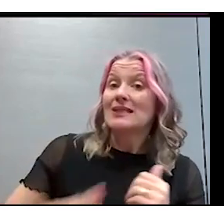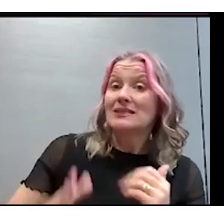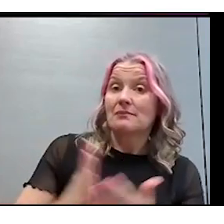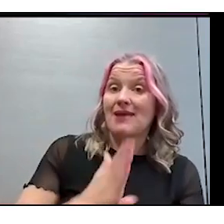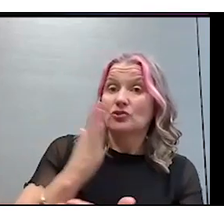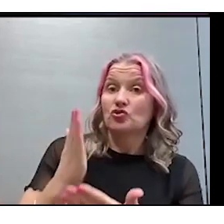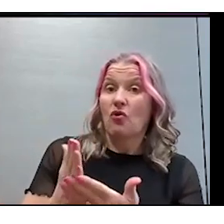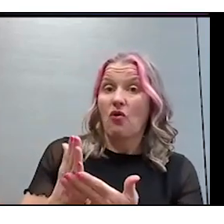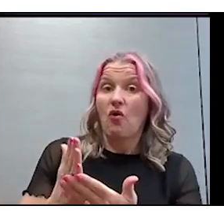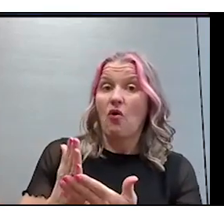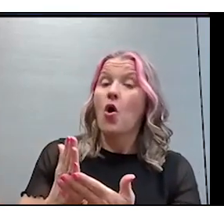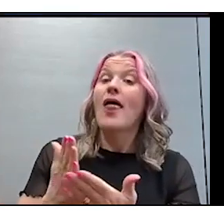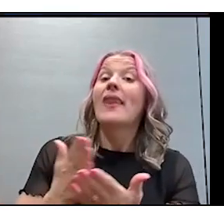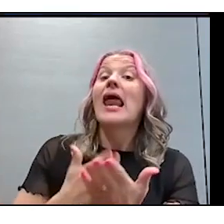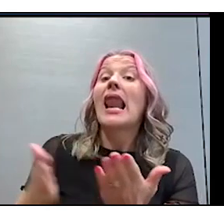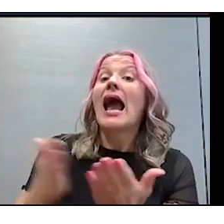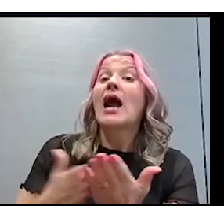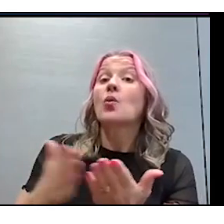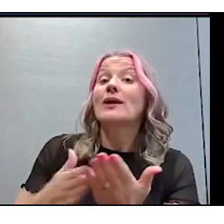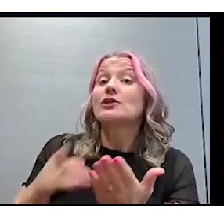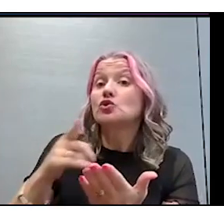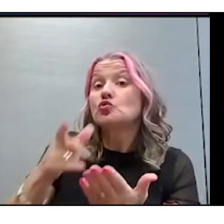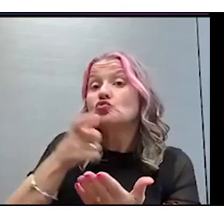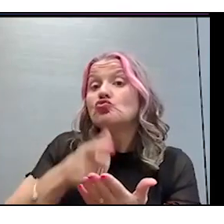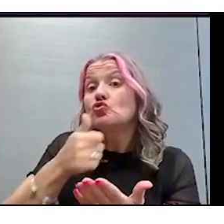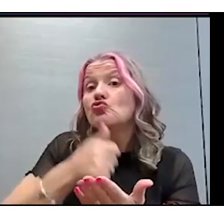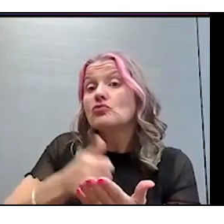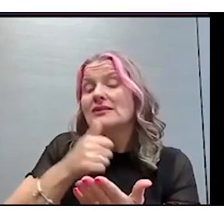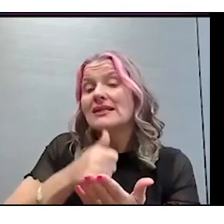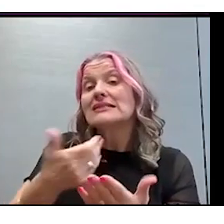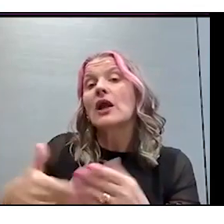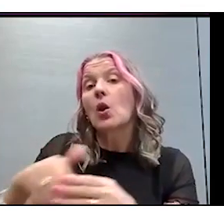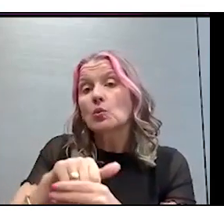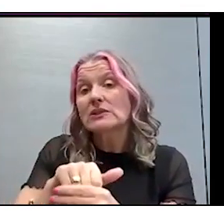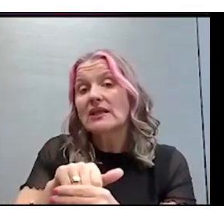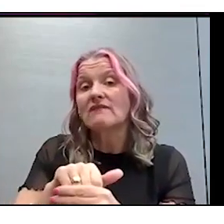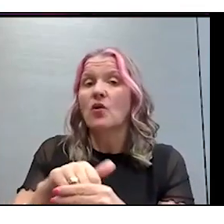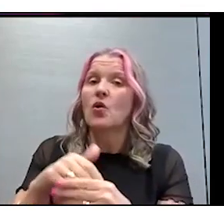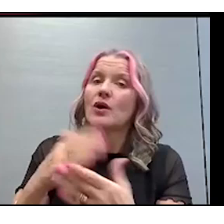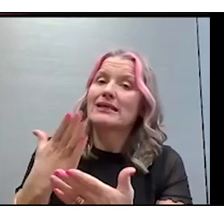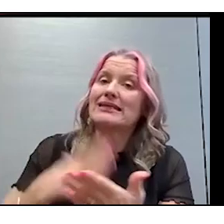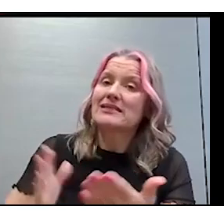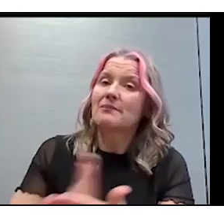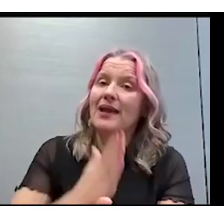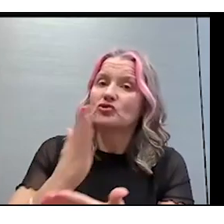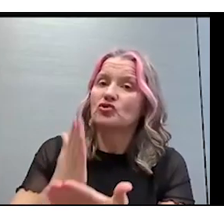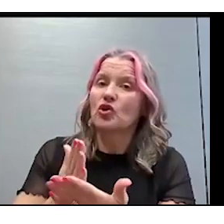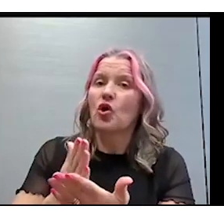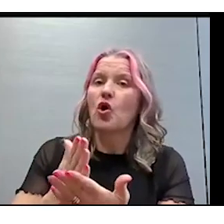that the language you use inclusive or you need to ensure that you're not allowing for gaolbreaks.